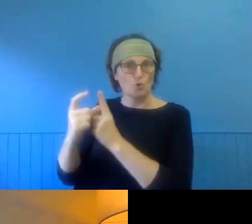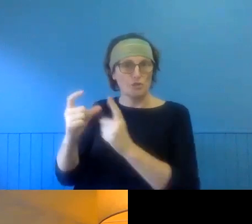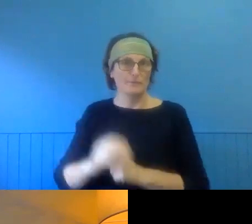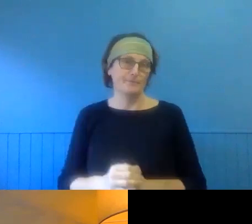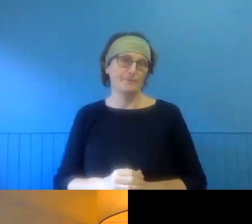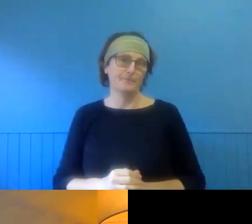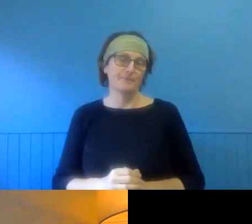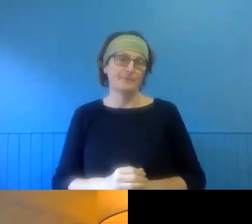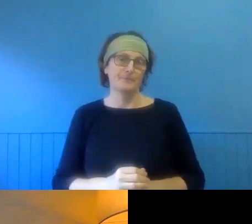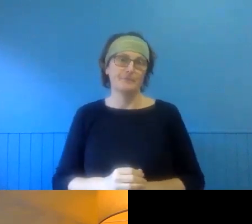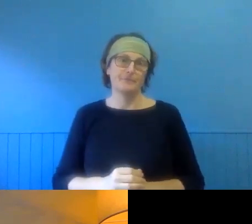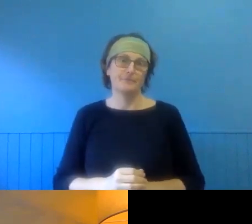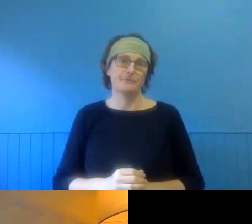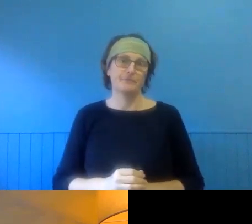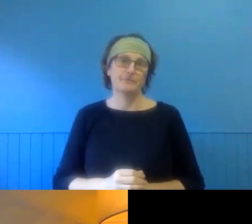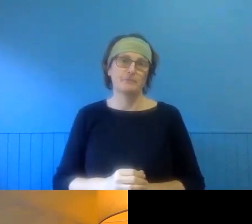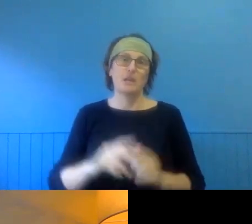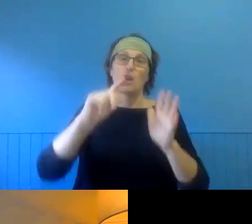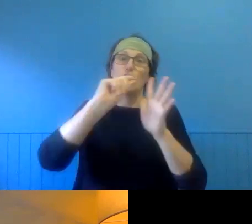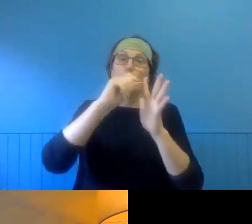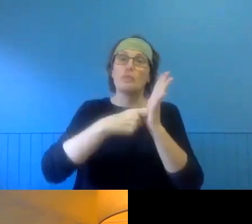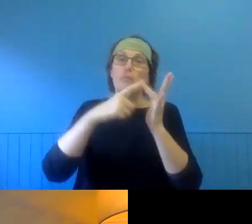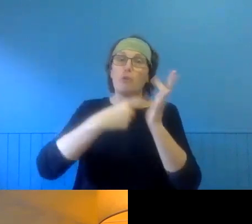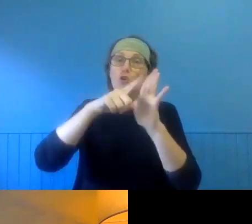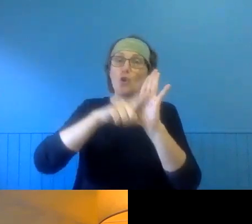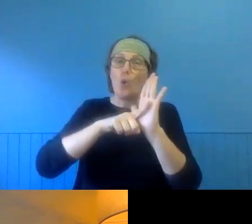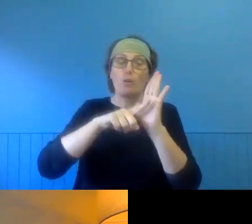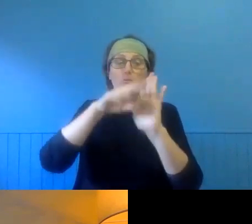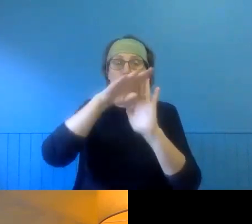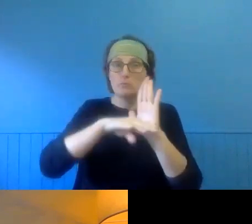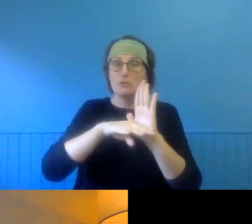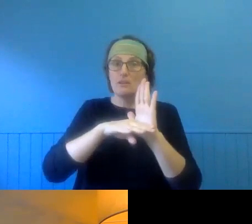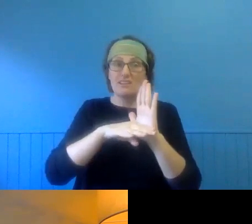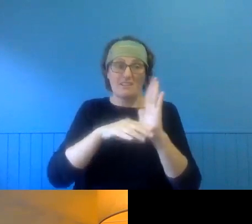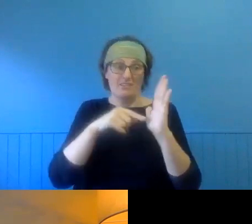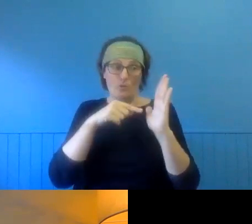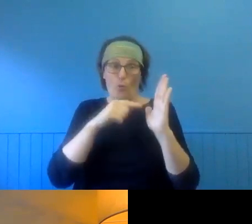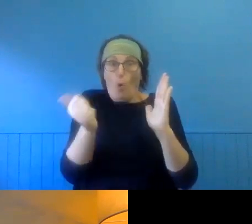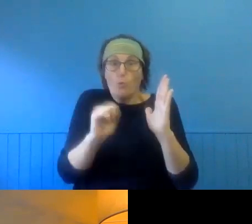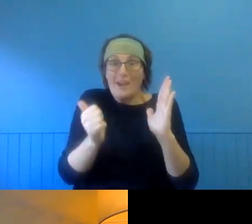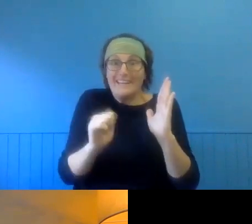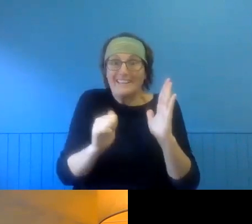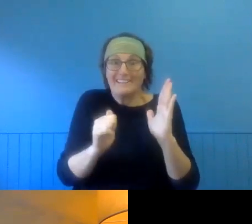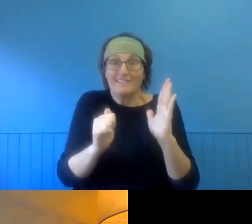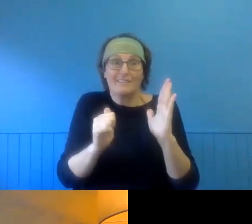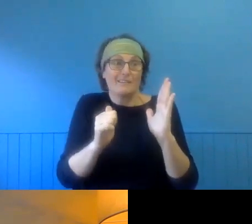already, those protocols deal with many different cultures. You know, the Aboriginal and Torres Strait Islander, Yuin, Meriam, Wuthering